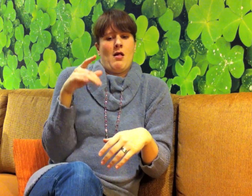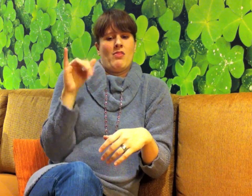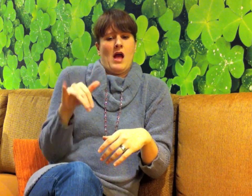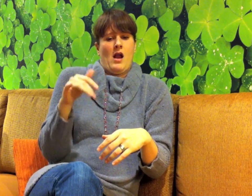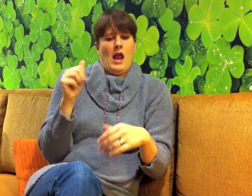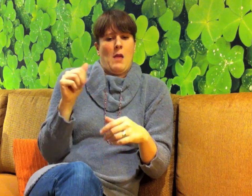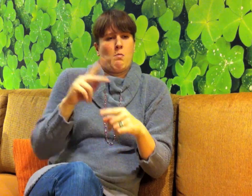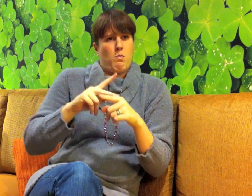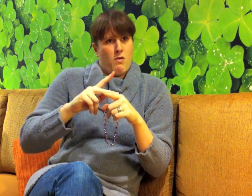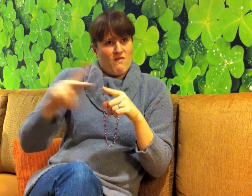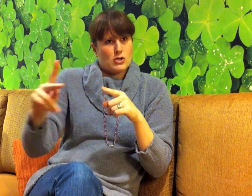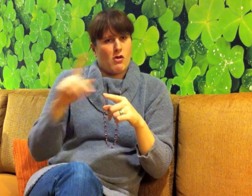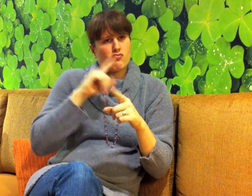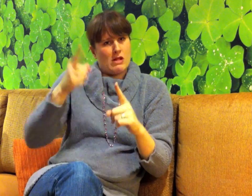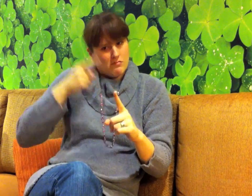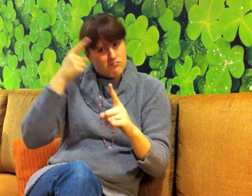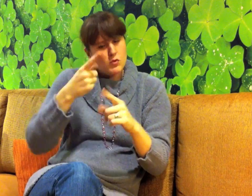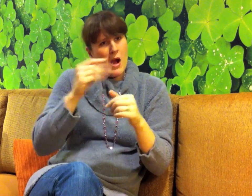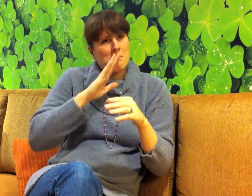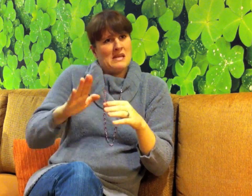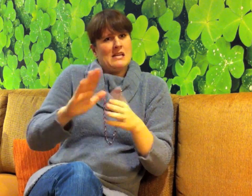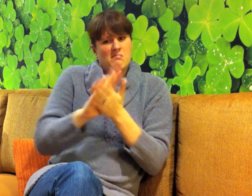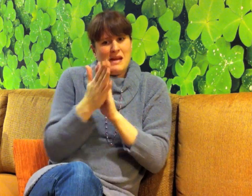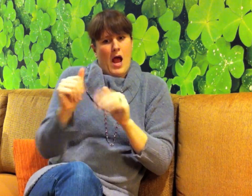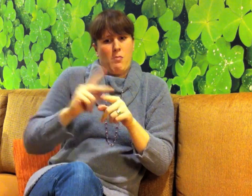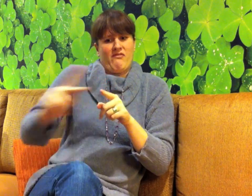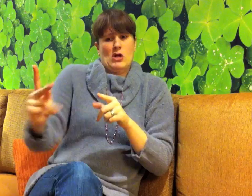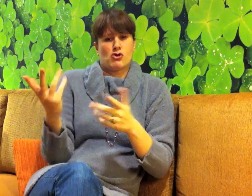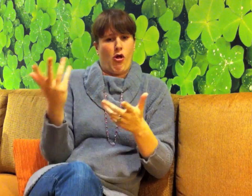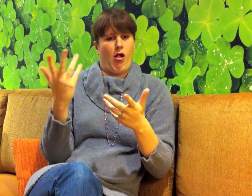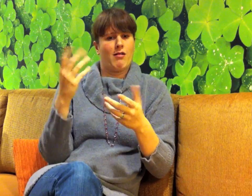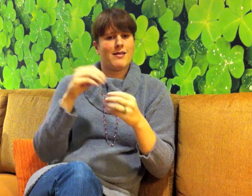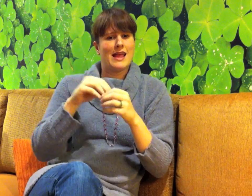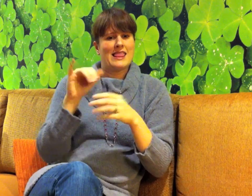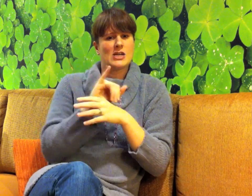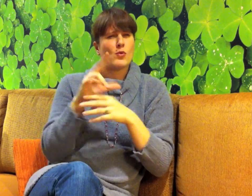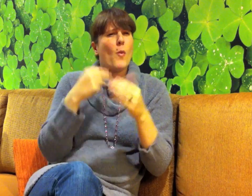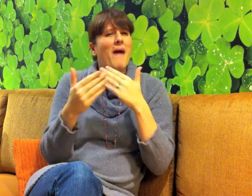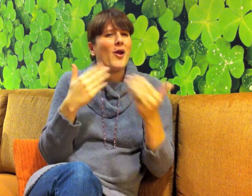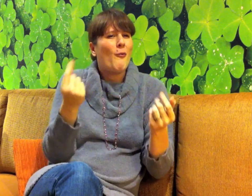she is a professional is trying to be a professional in the industry no matter what.